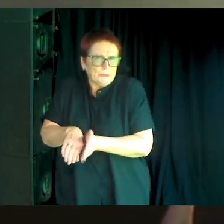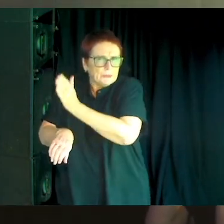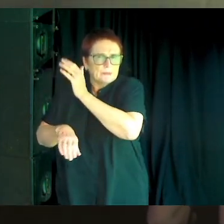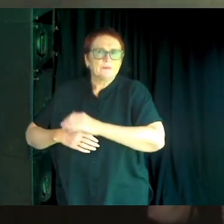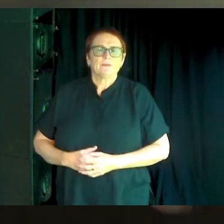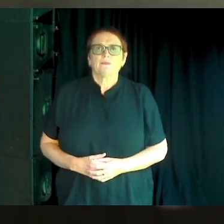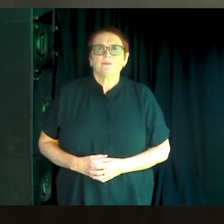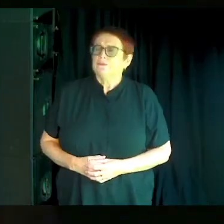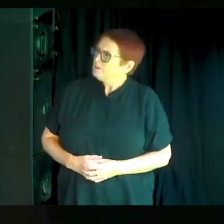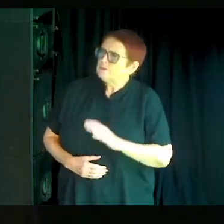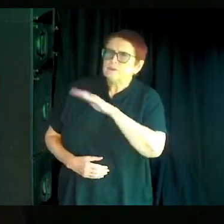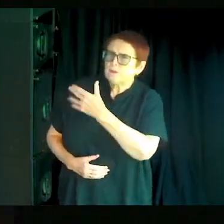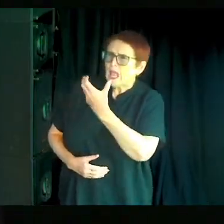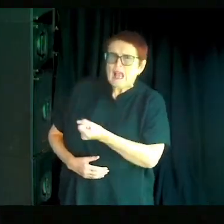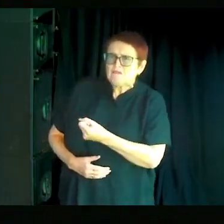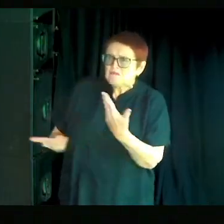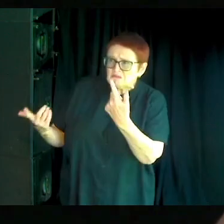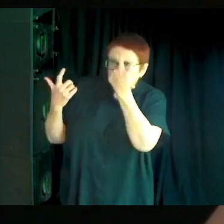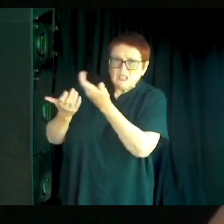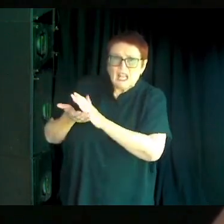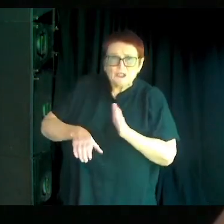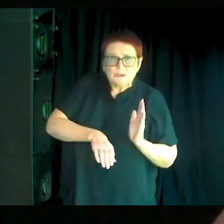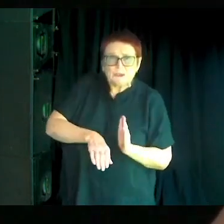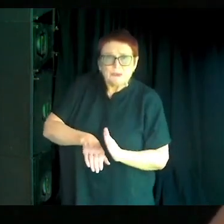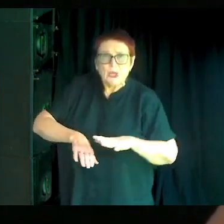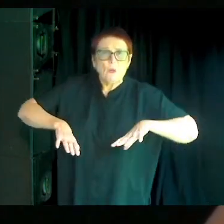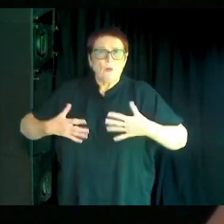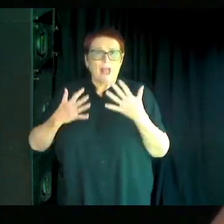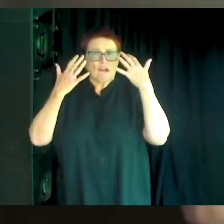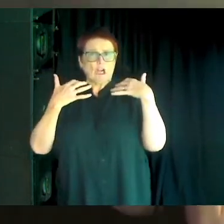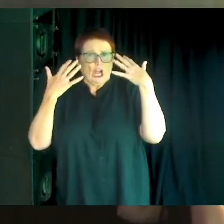Emily yes do you have any tips how to shop onions without crying without crying wear